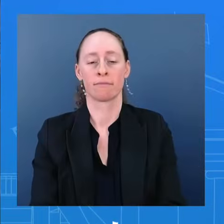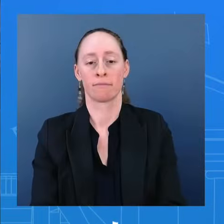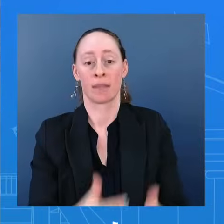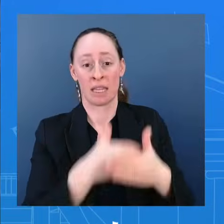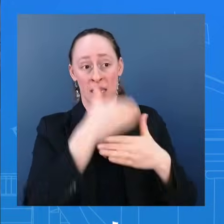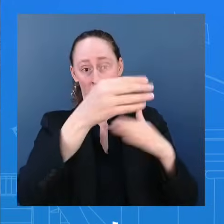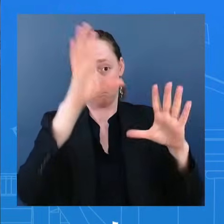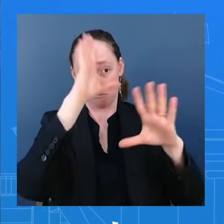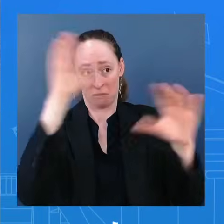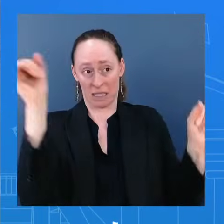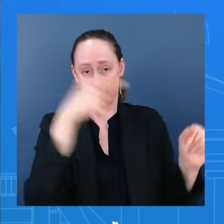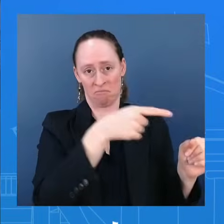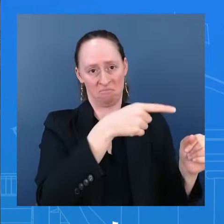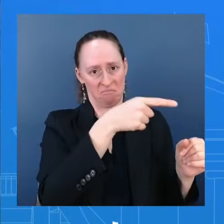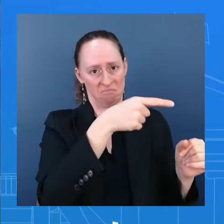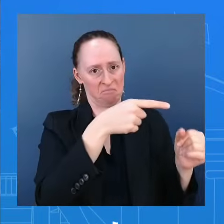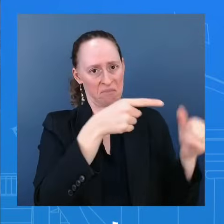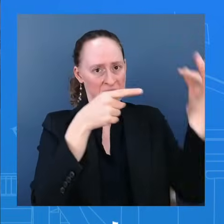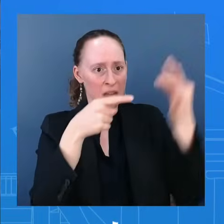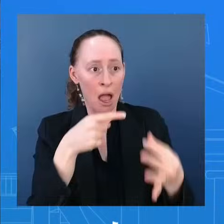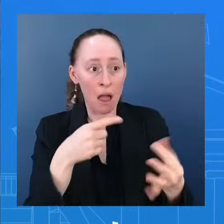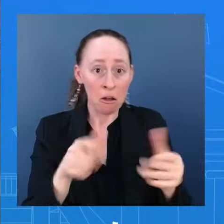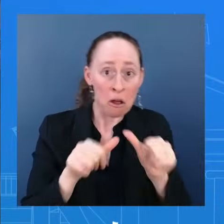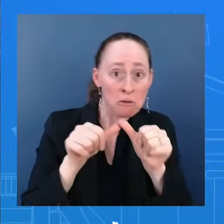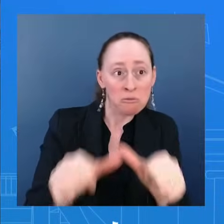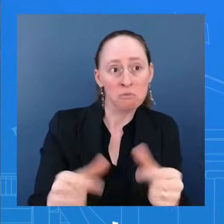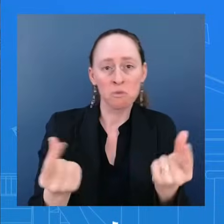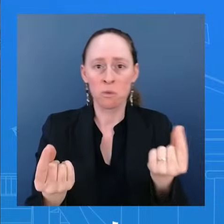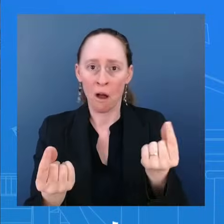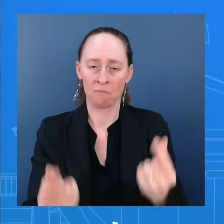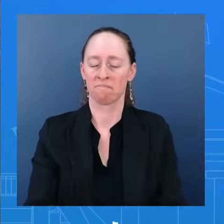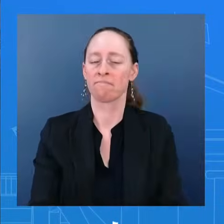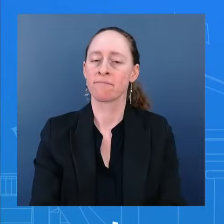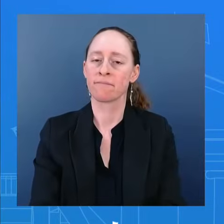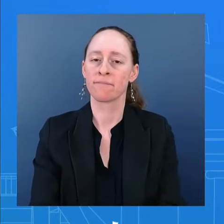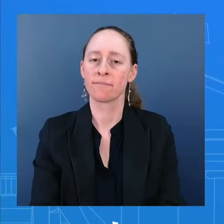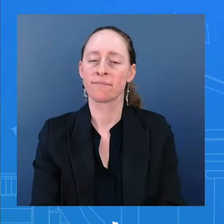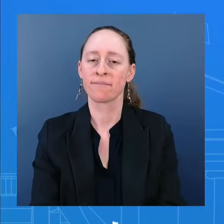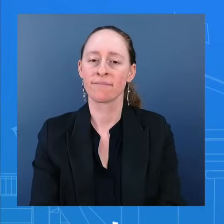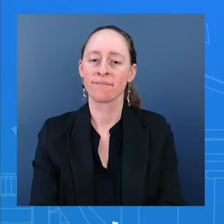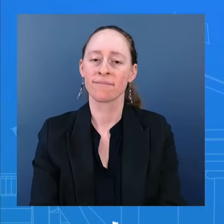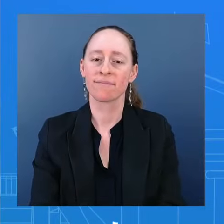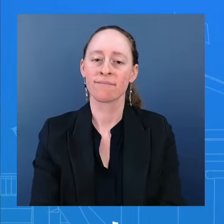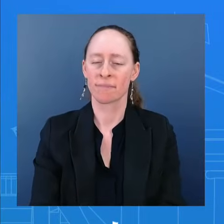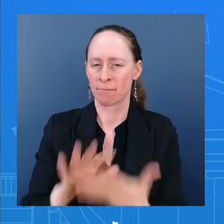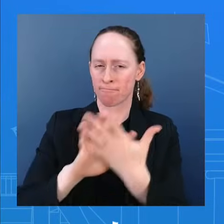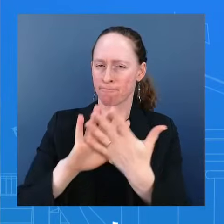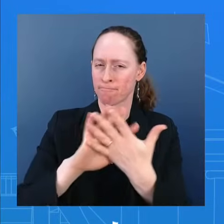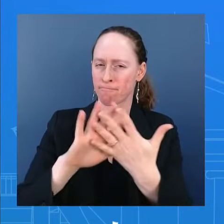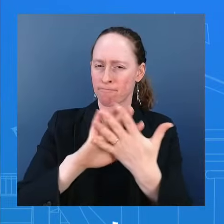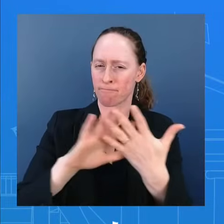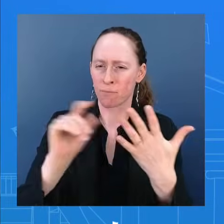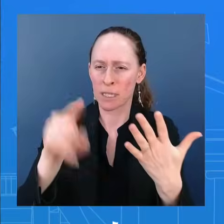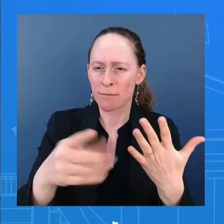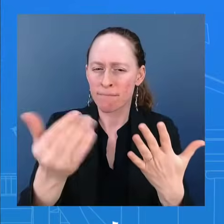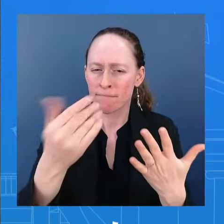sorry, bipartisan support to India's relationship? Mr. Kirby: Do I expect -- The Press: India's relationship has -- has been a bipartisan support -- right?